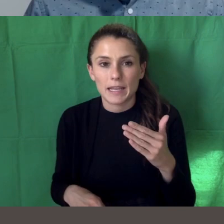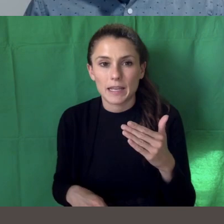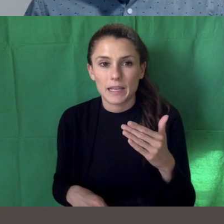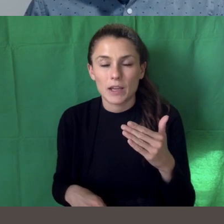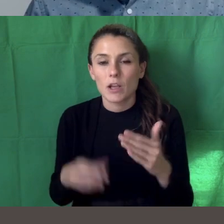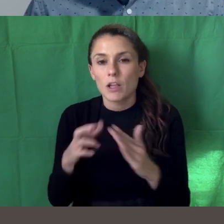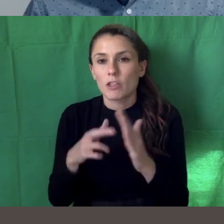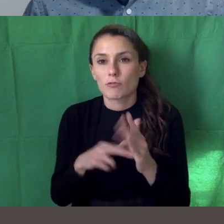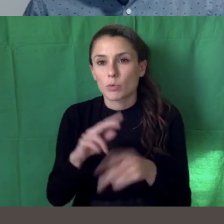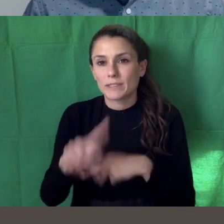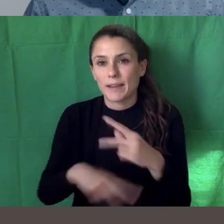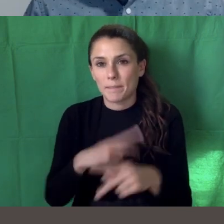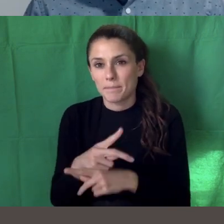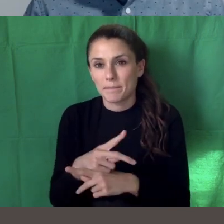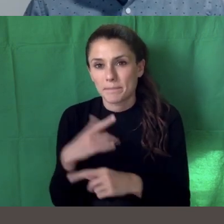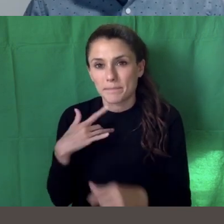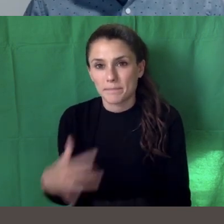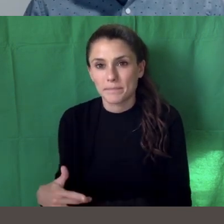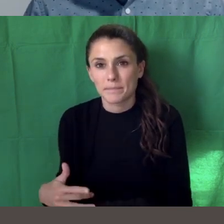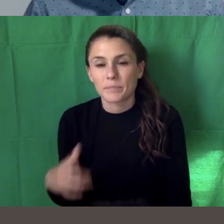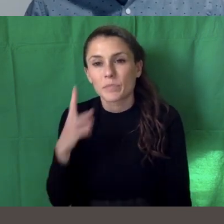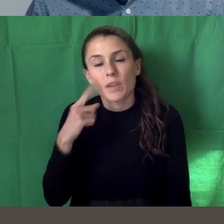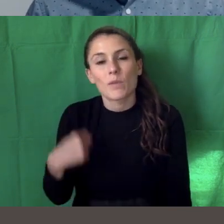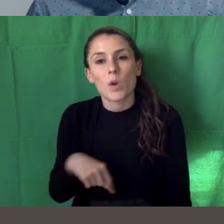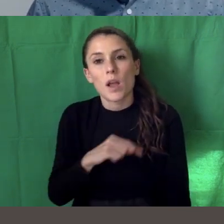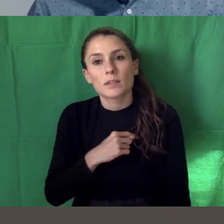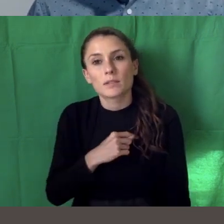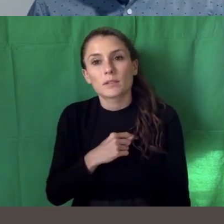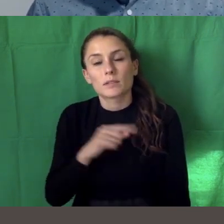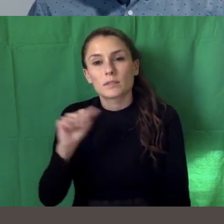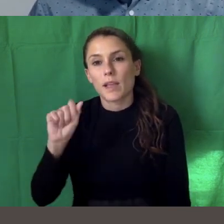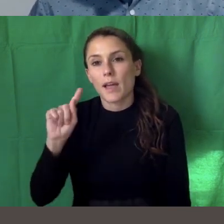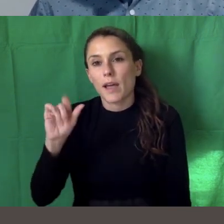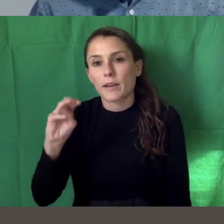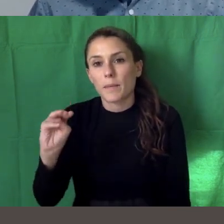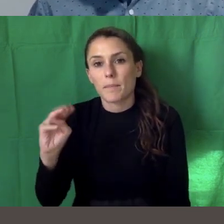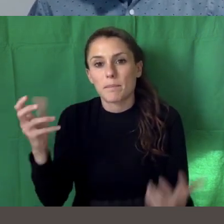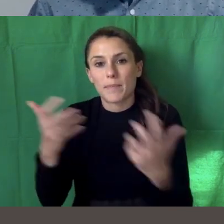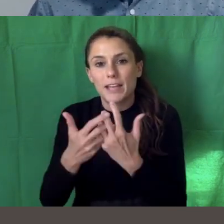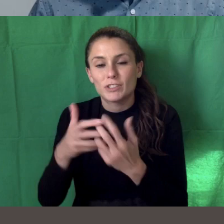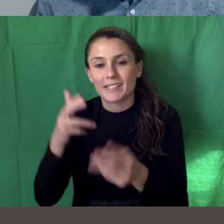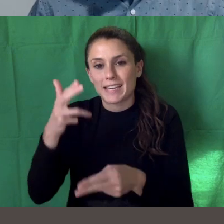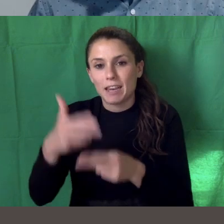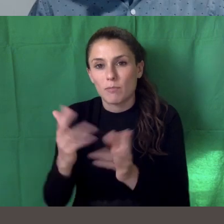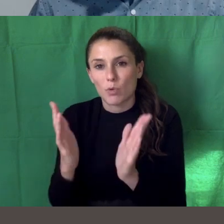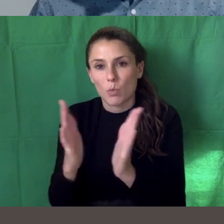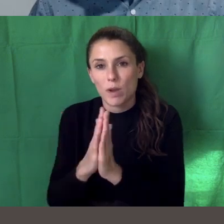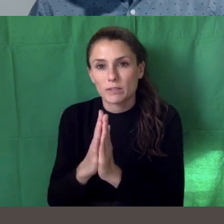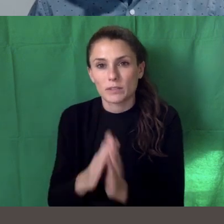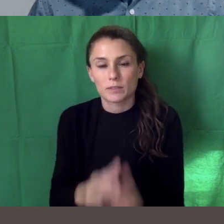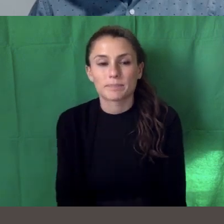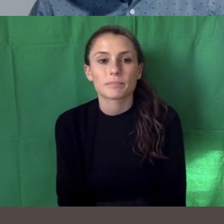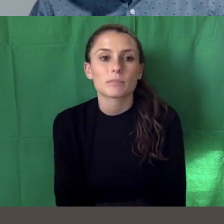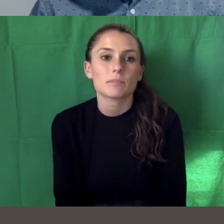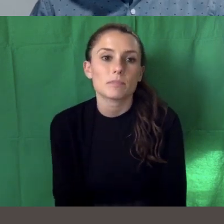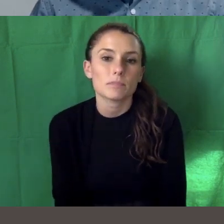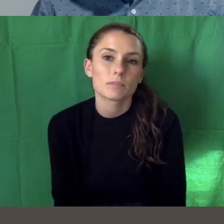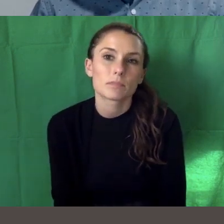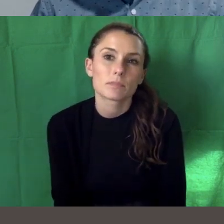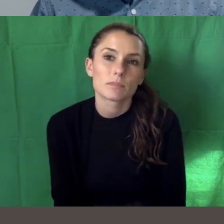For us, atom matches on name, the name requests.